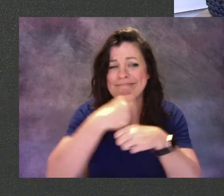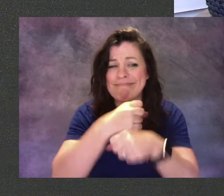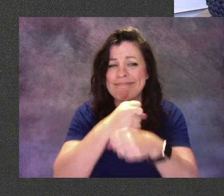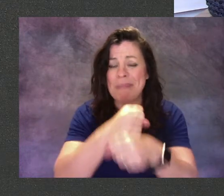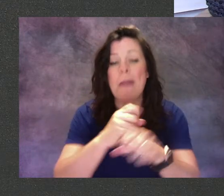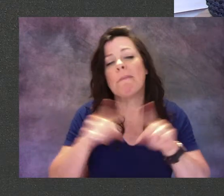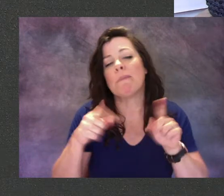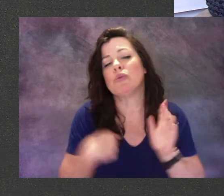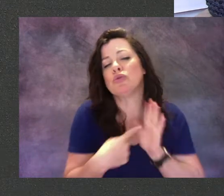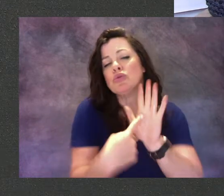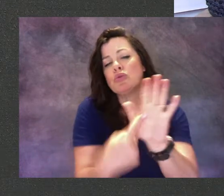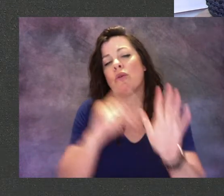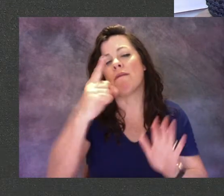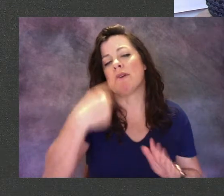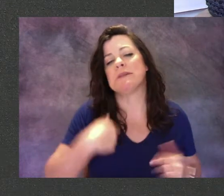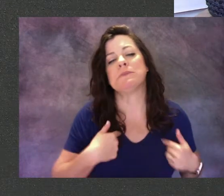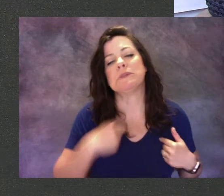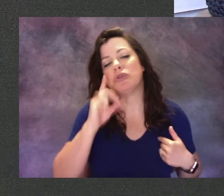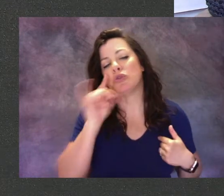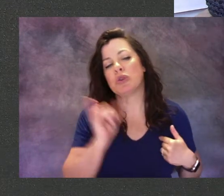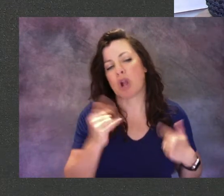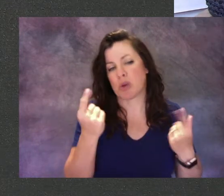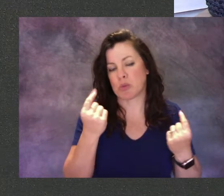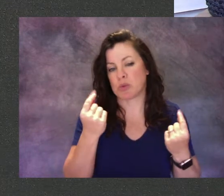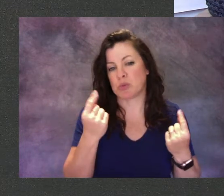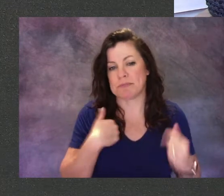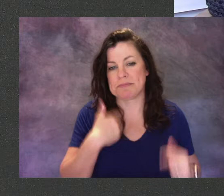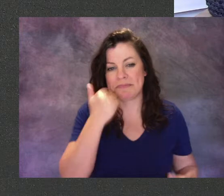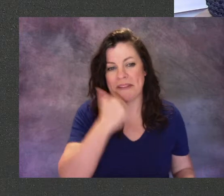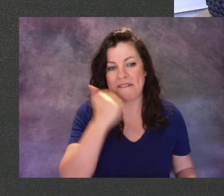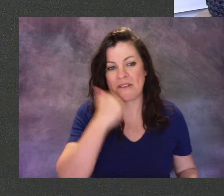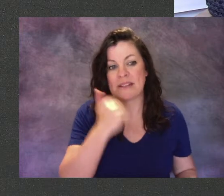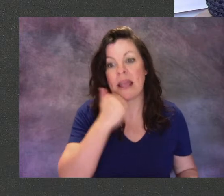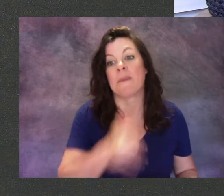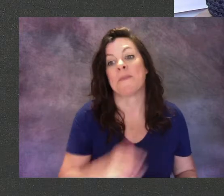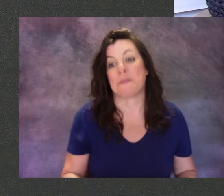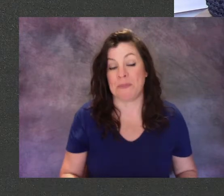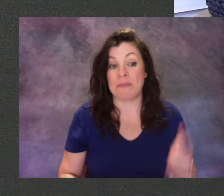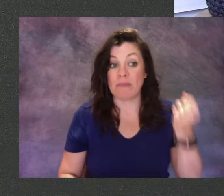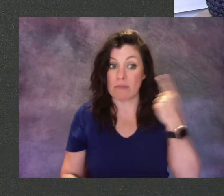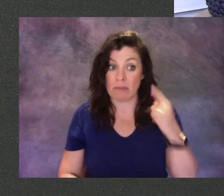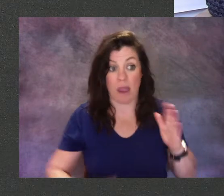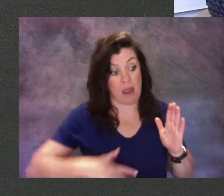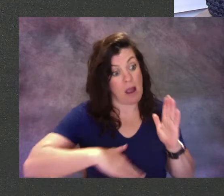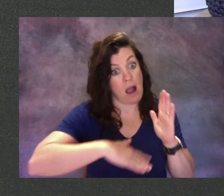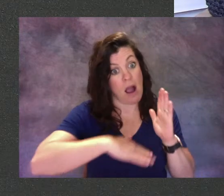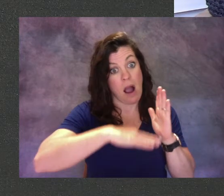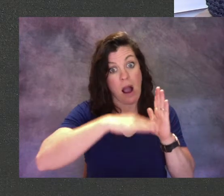how we do it in my classroom every day. And then when we fill this jar to the top,